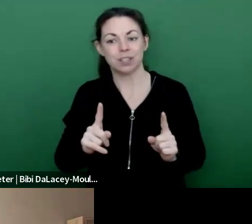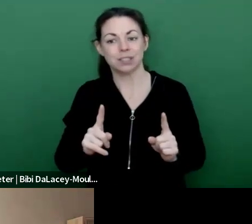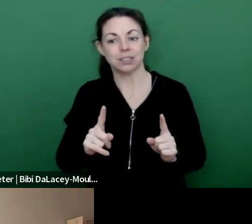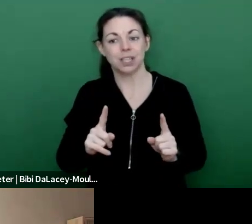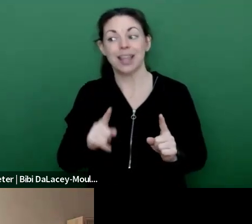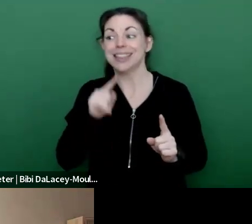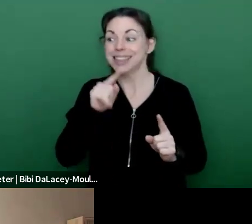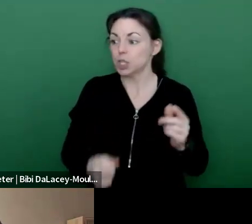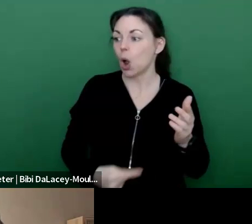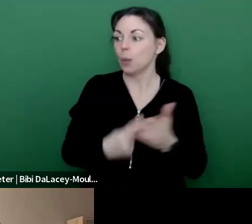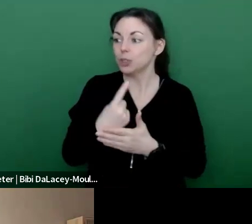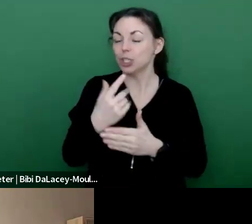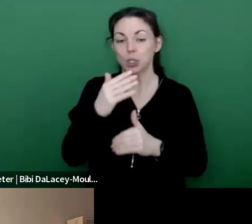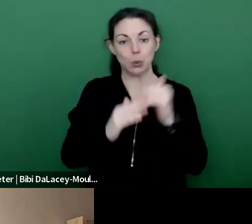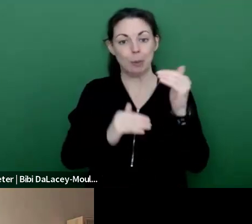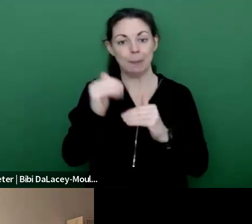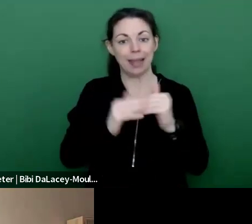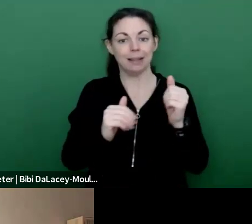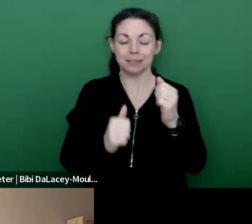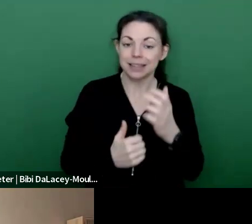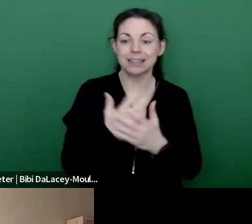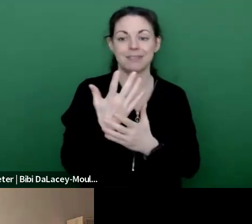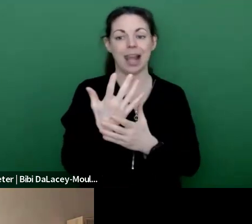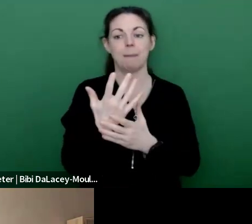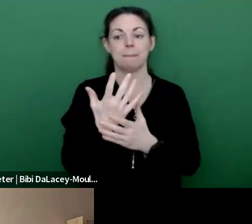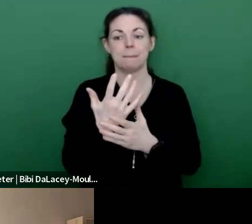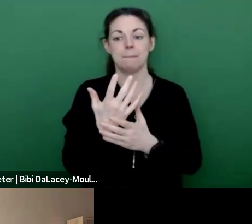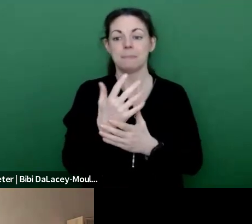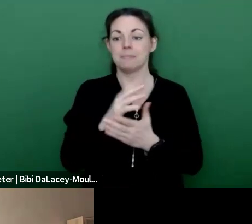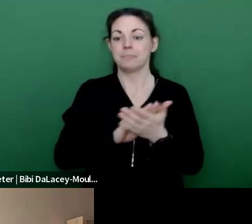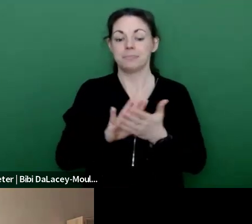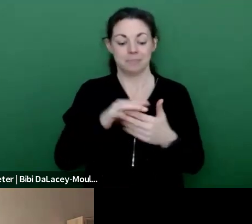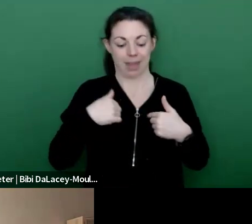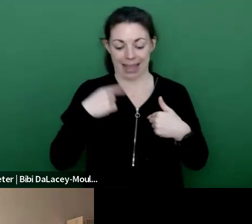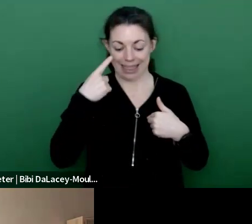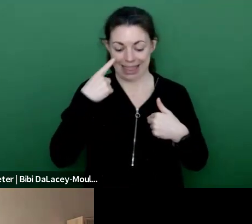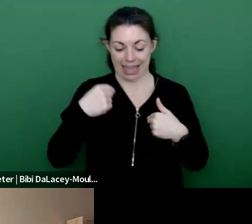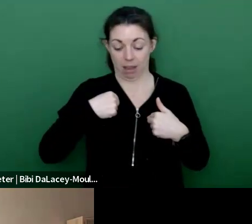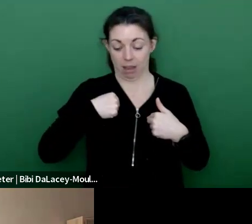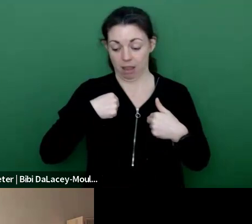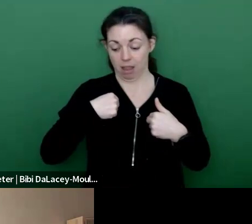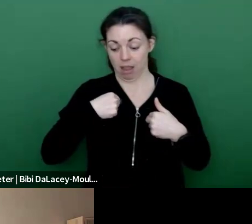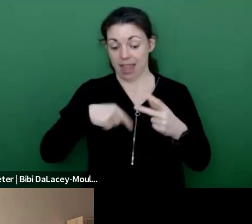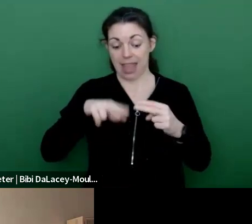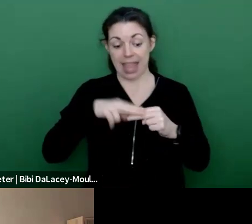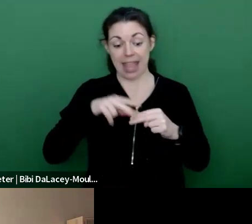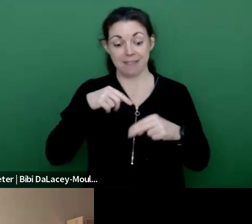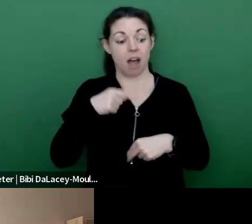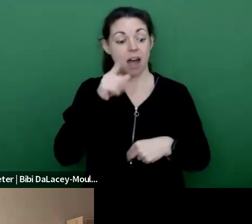build what you couldn't really see before. Maybe you can think about what sort of manager you'd like to be in an organization you're shaping from scratch,